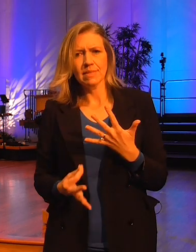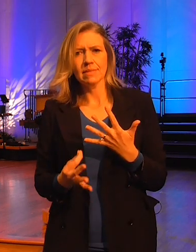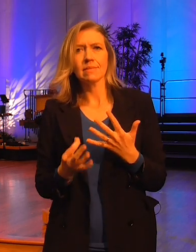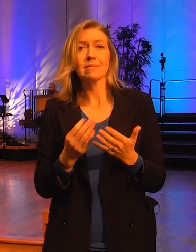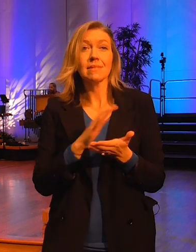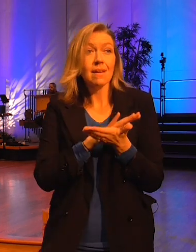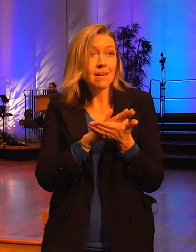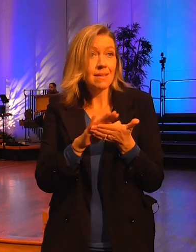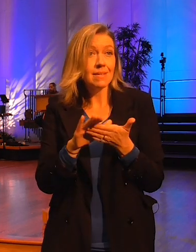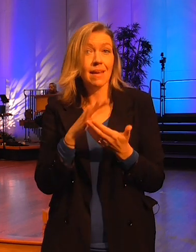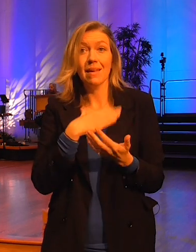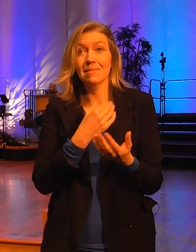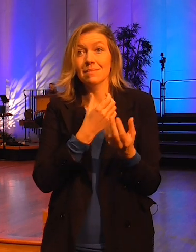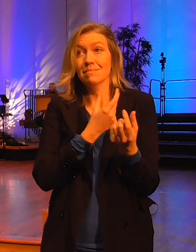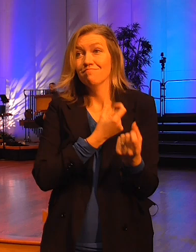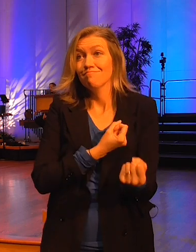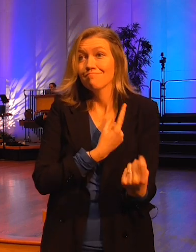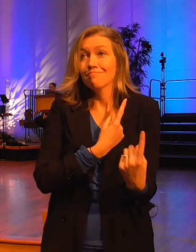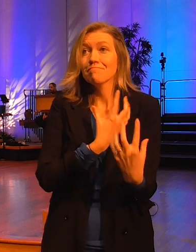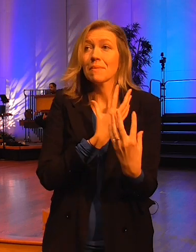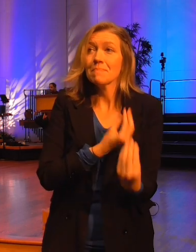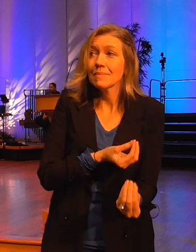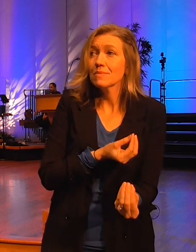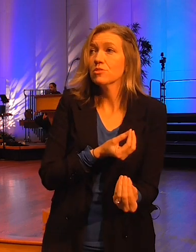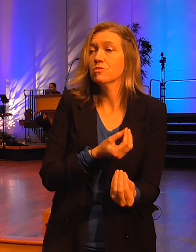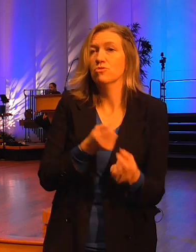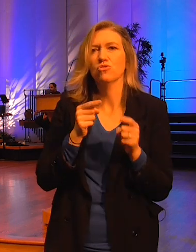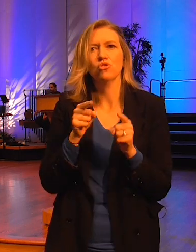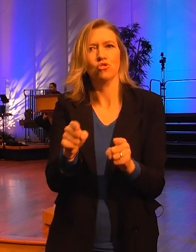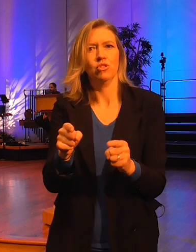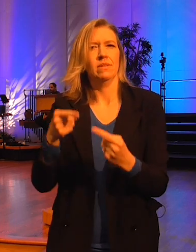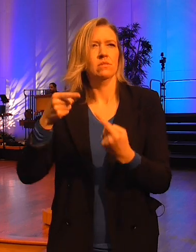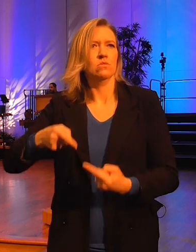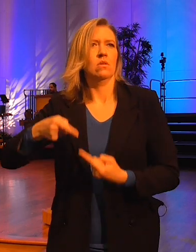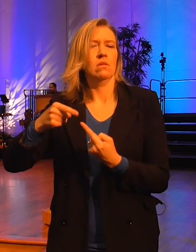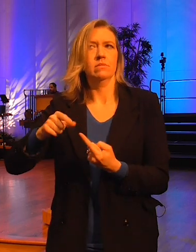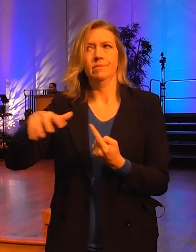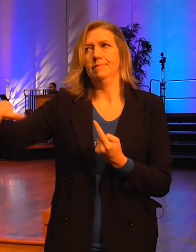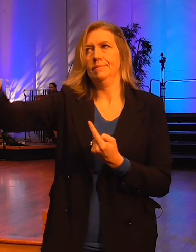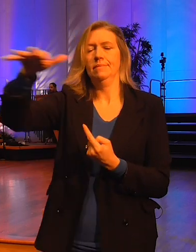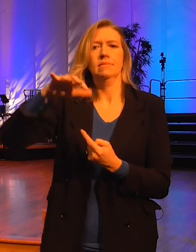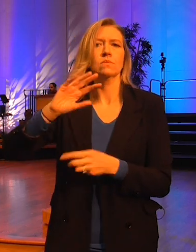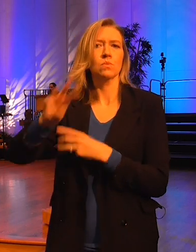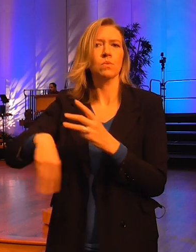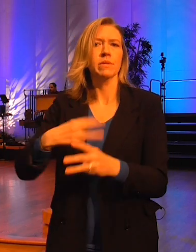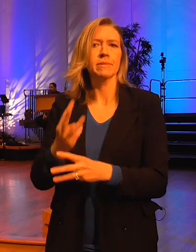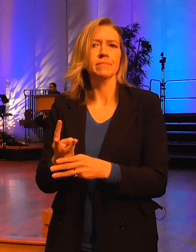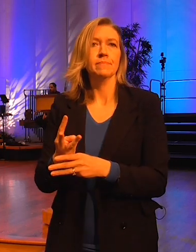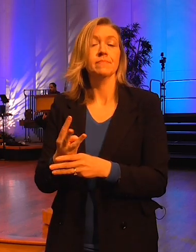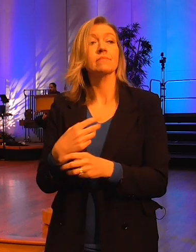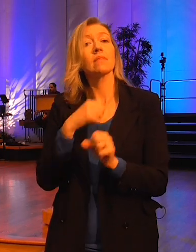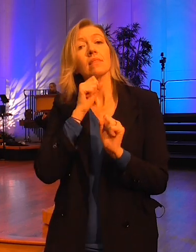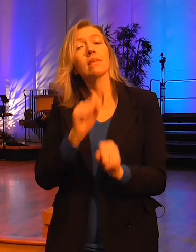in the midst of struggles perhaps going on in the world we love to recite our vision and Mission